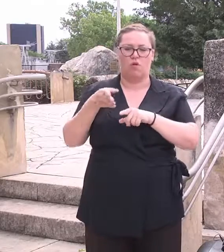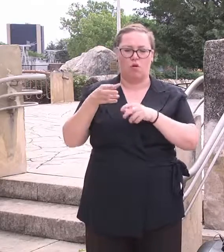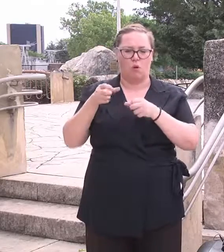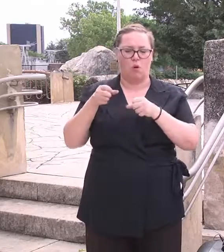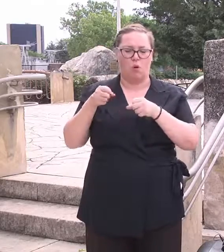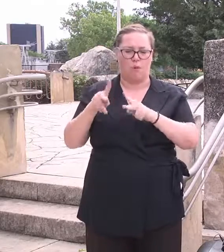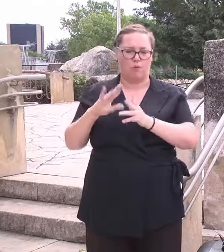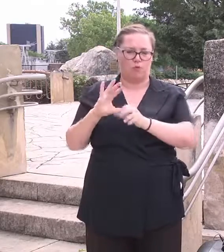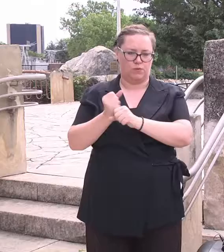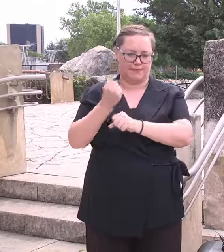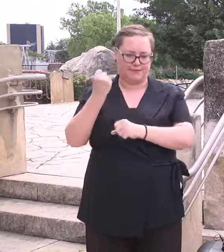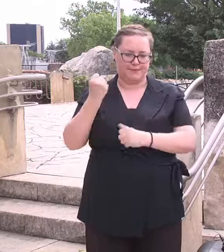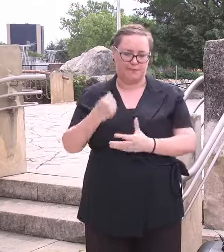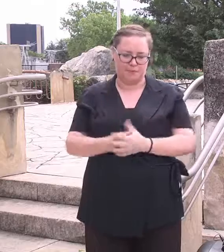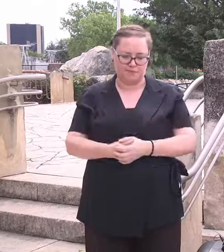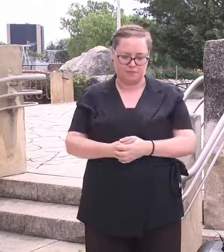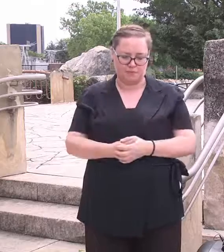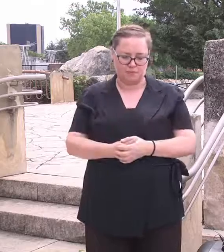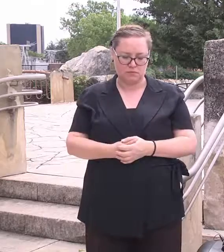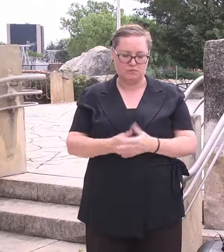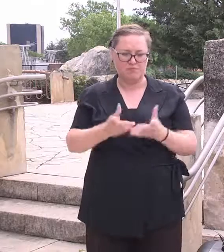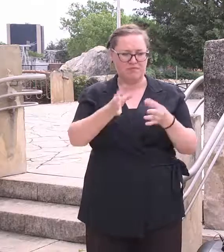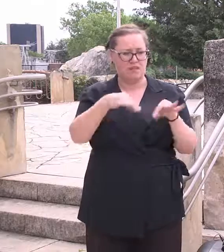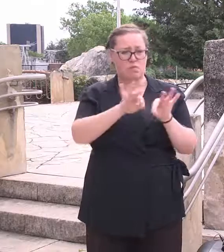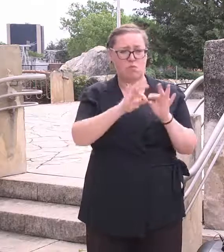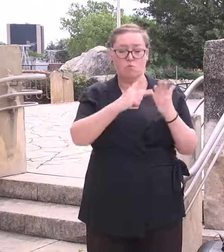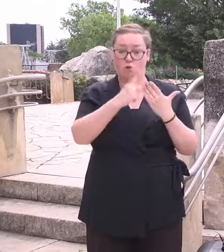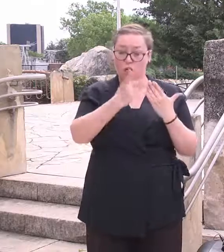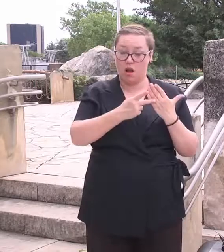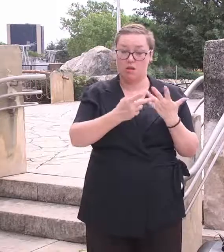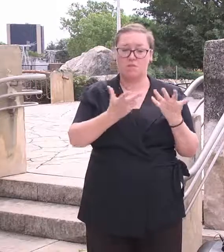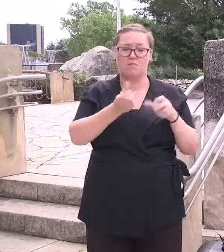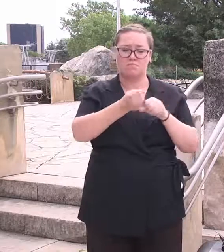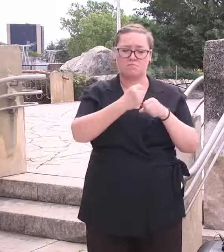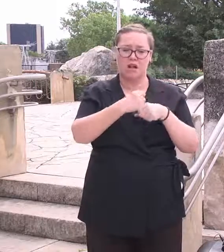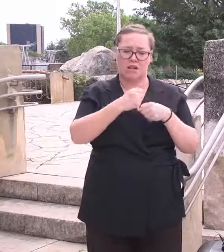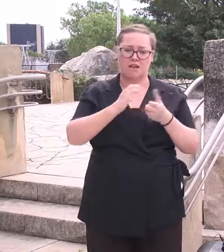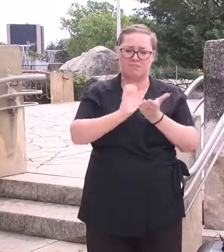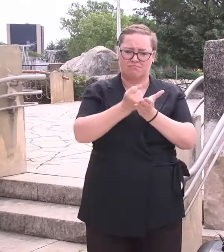we continue to do this um and then by creating space to bring youth to learn about business